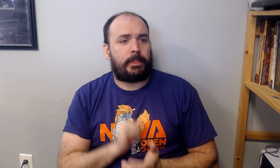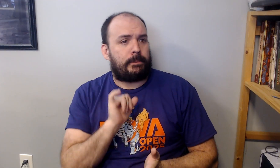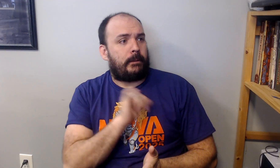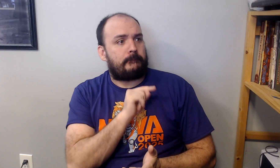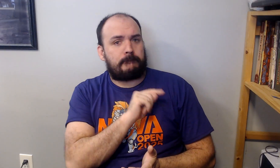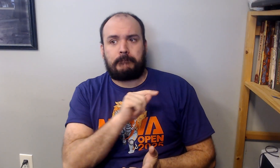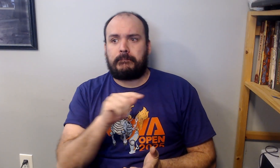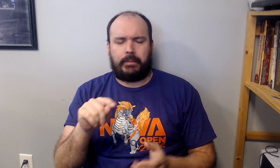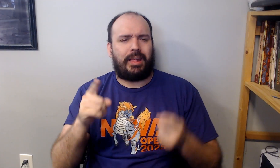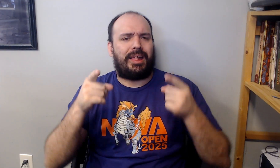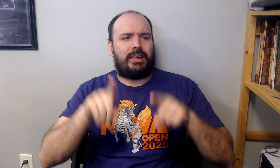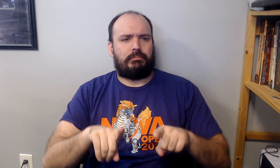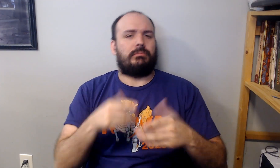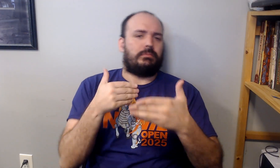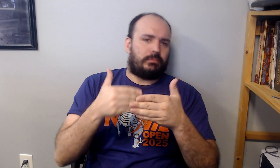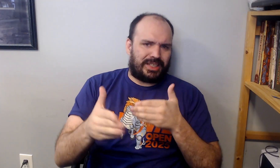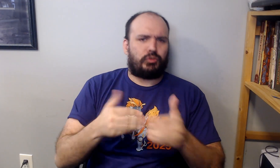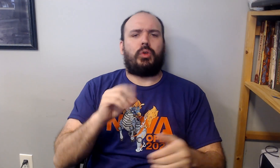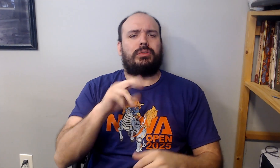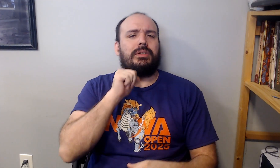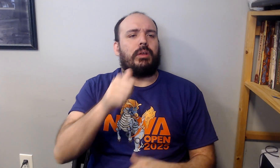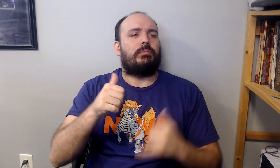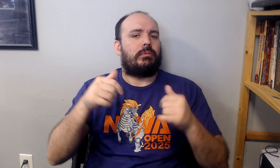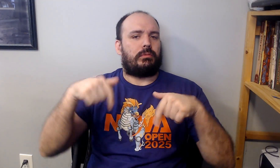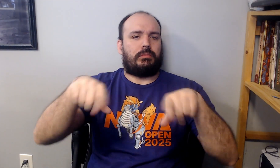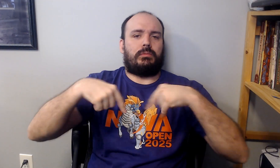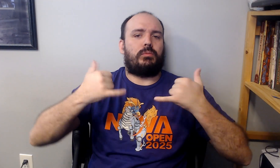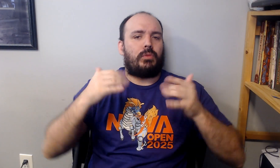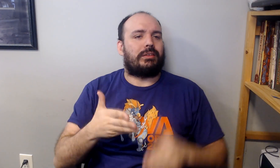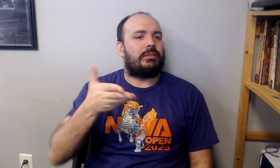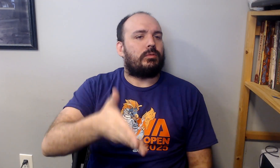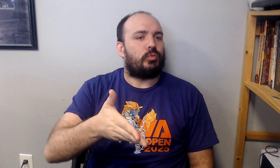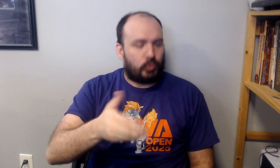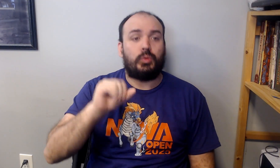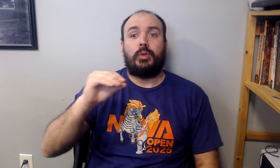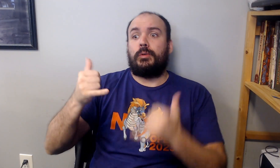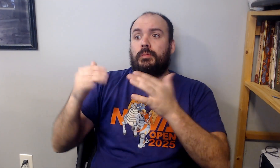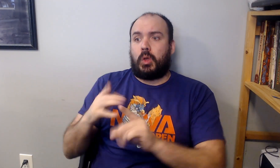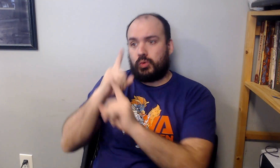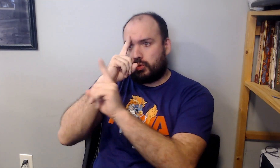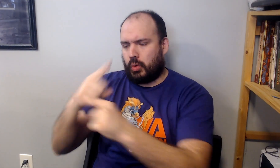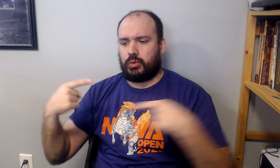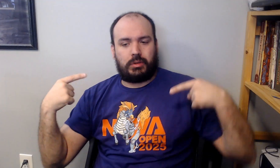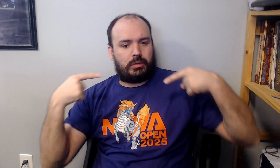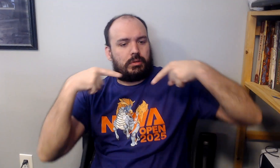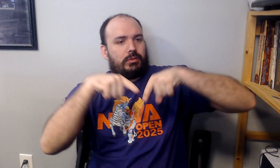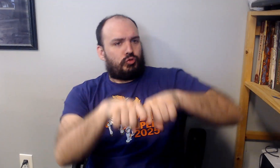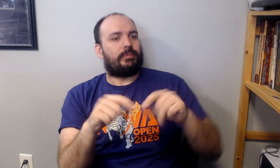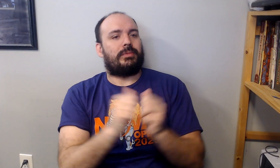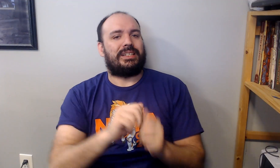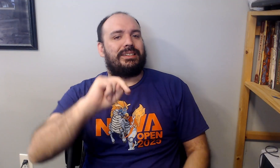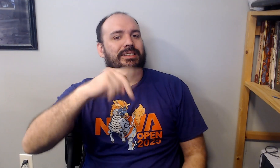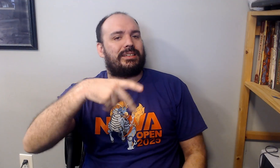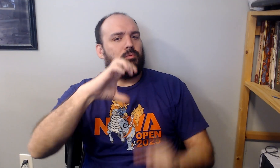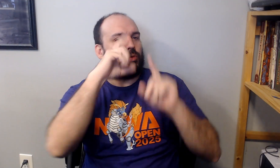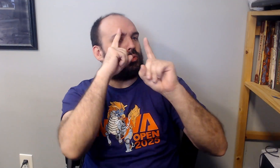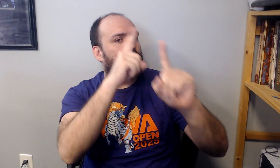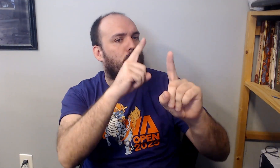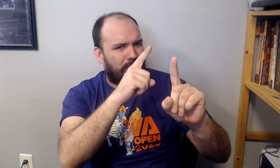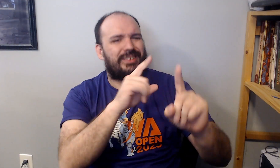These things are true regardless of player presence. It is when player goals and NPC goals intersect that a narrative is created.